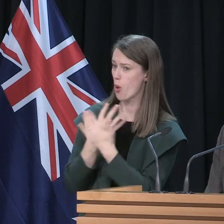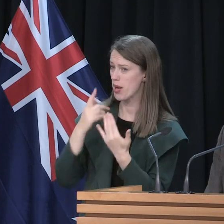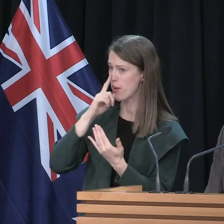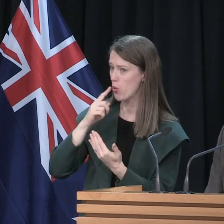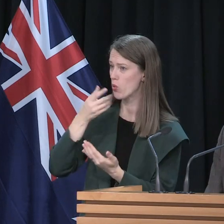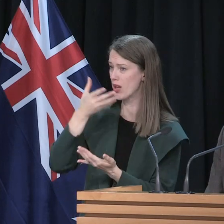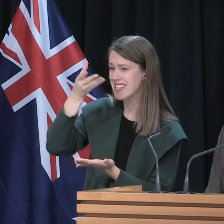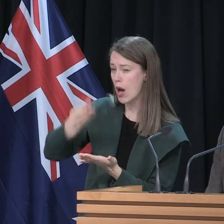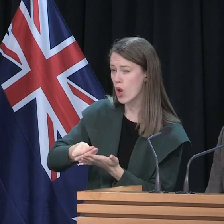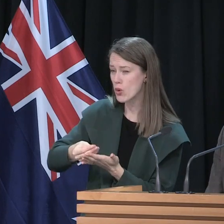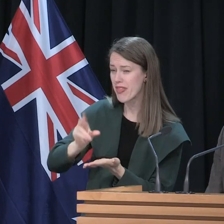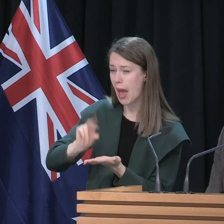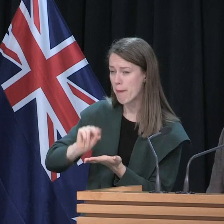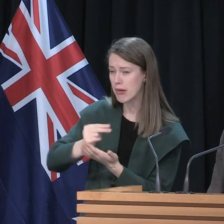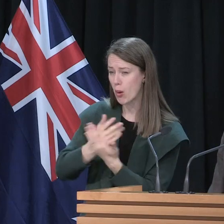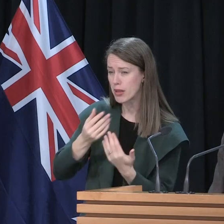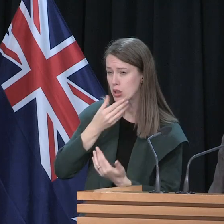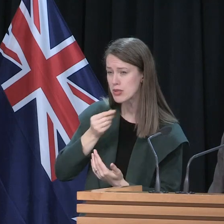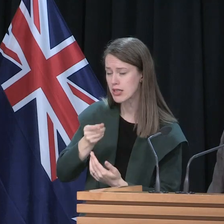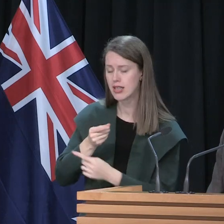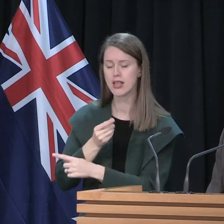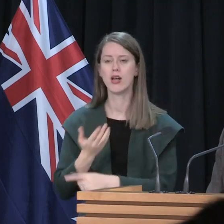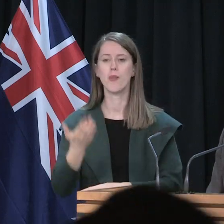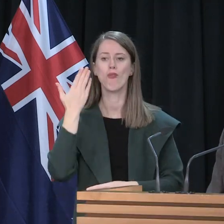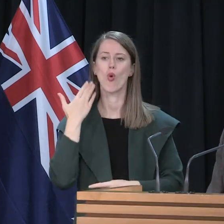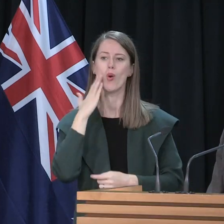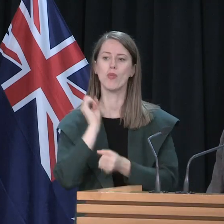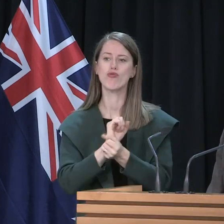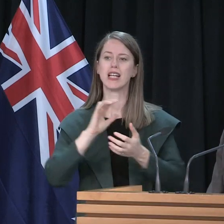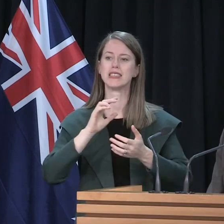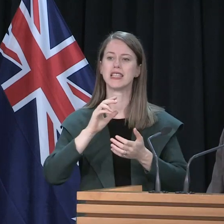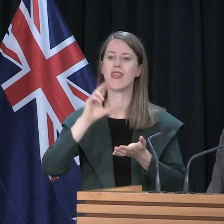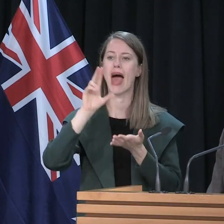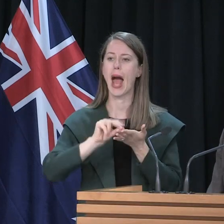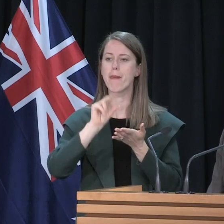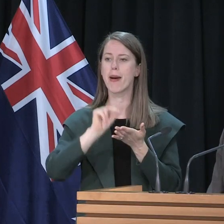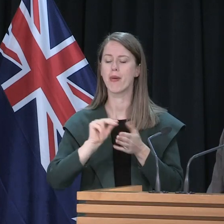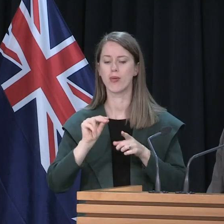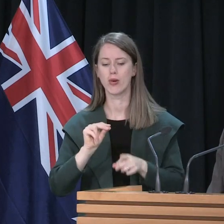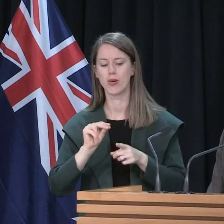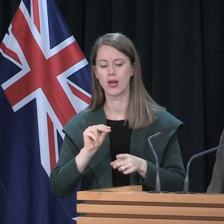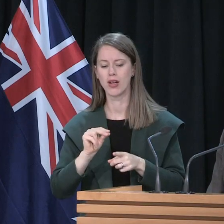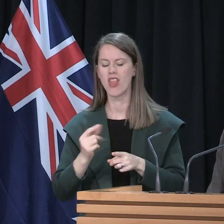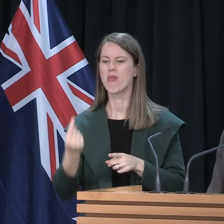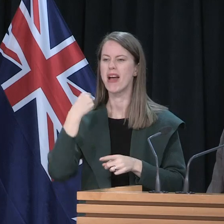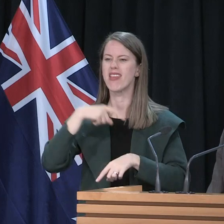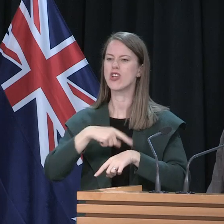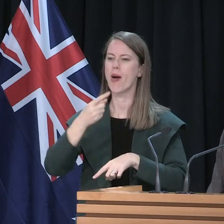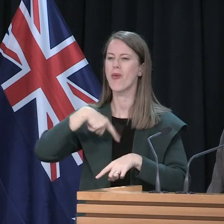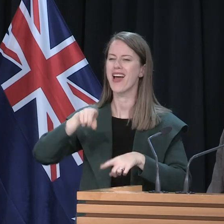want everybody to be using it. How people can download the app and are using it? >> When